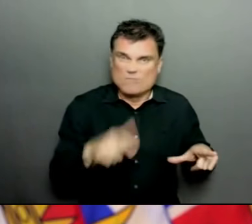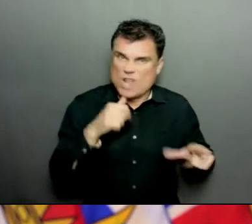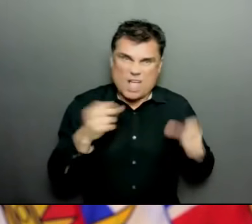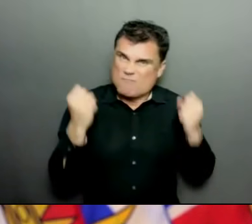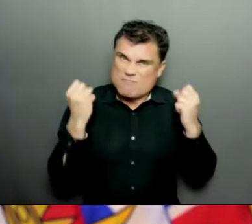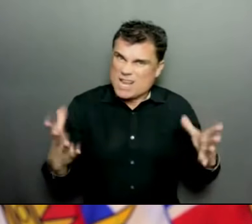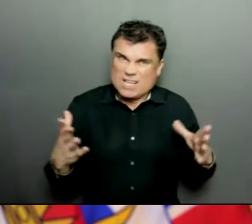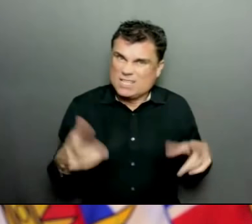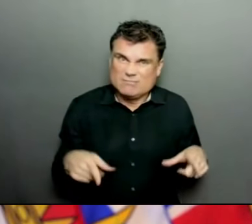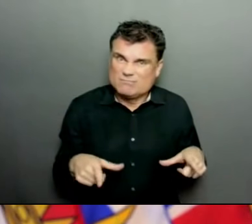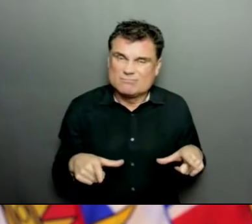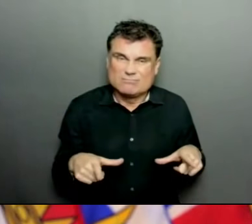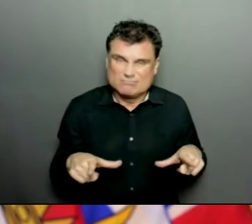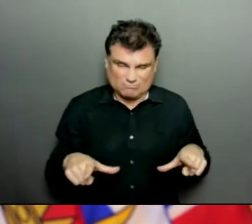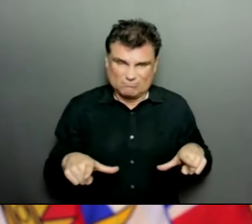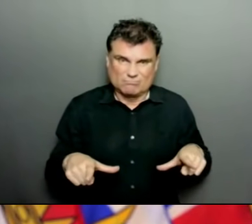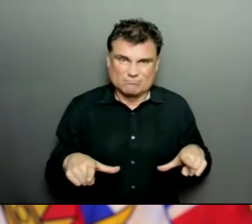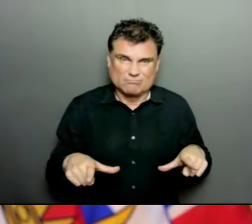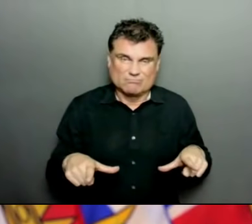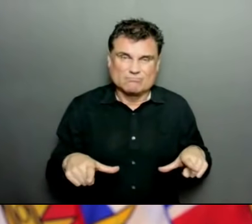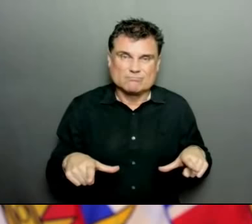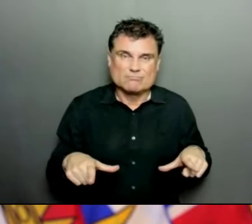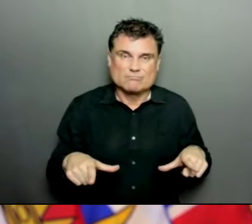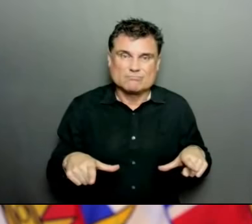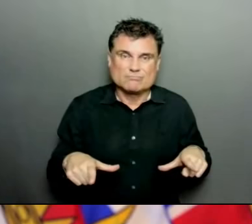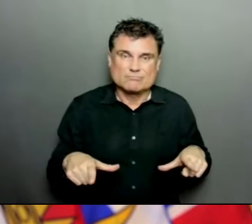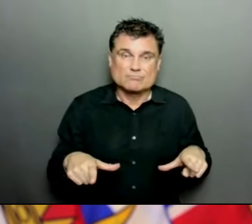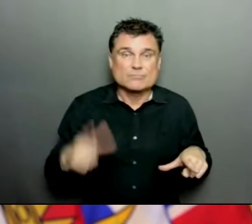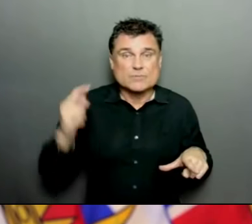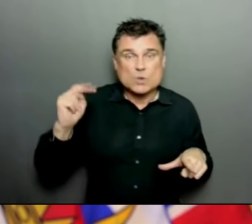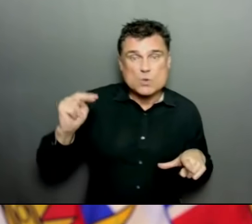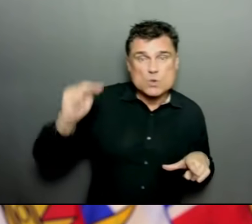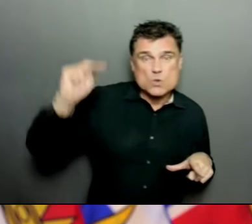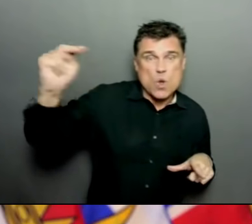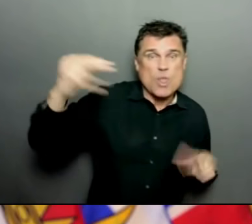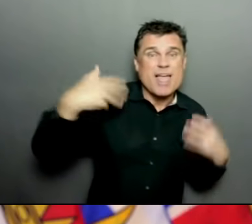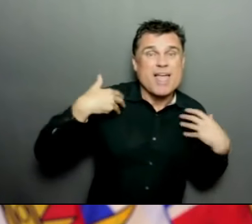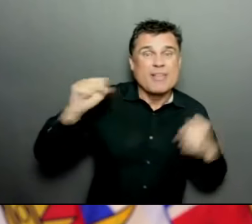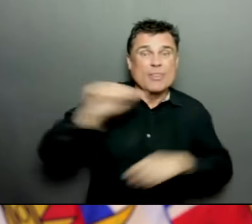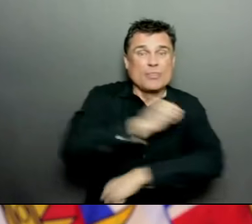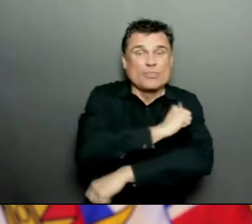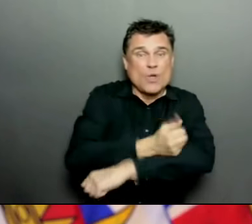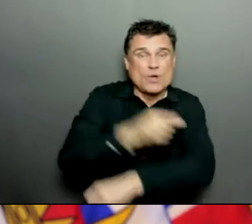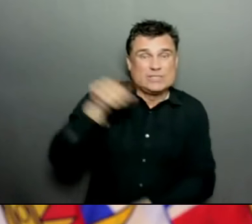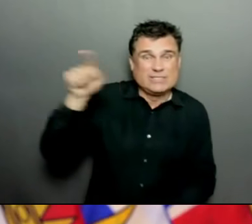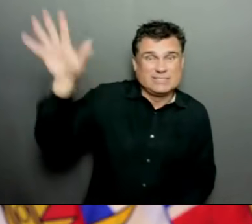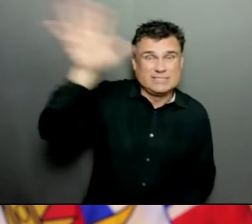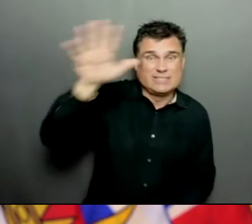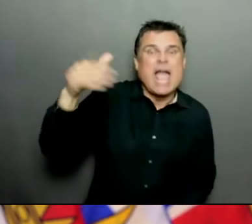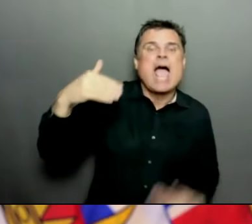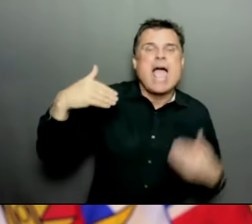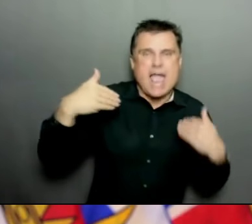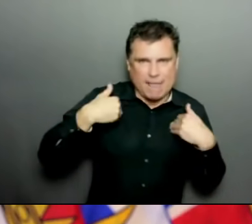clinics to get up and running. So they have a plan and Northern Health to use up all of those doses in the area